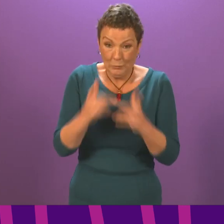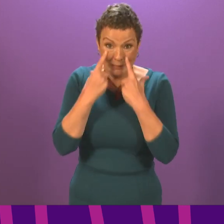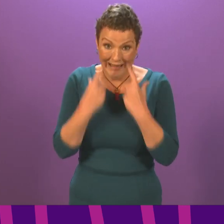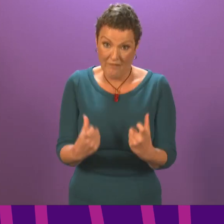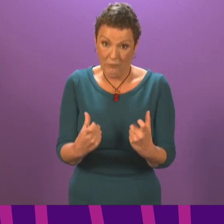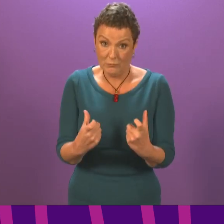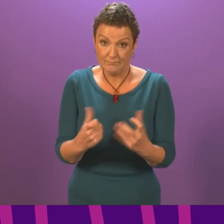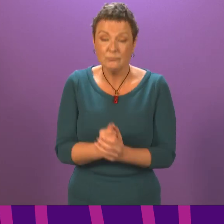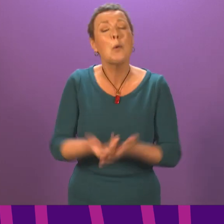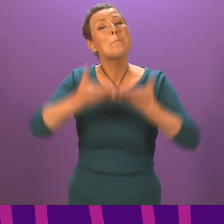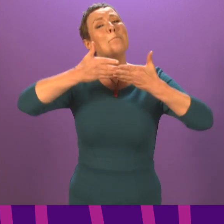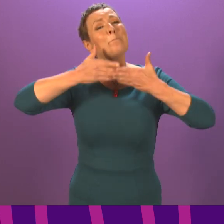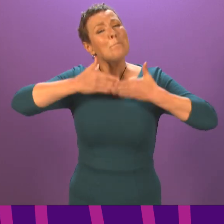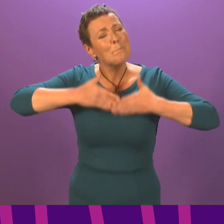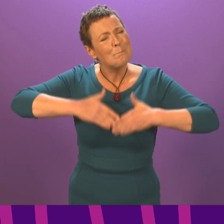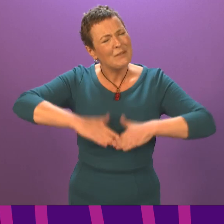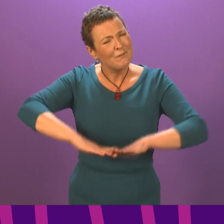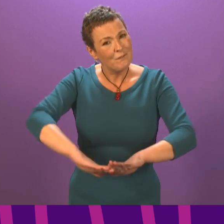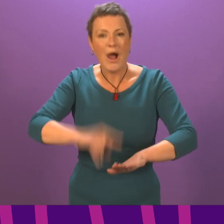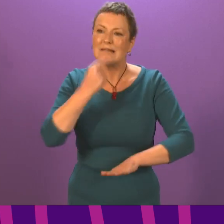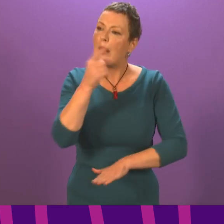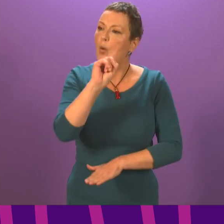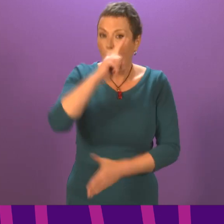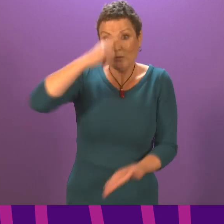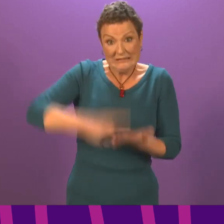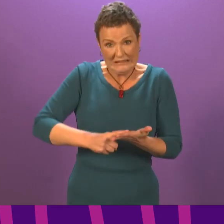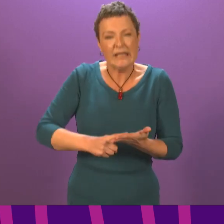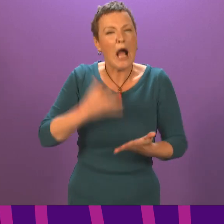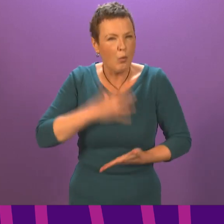review, though, let me also inject a more positive note. The vaccination programme is